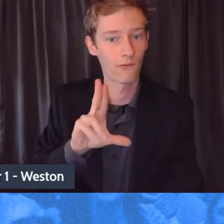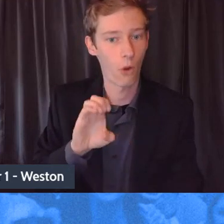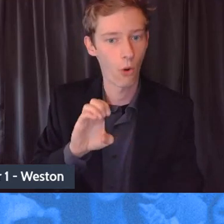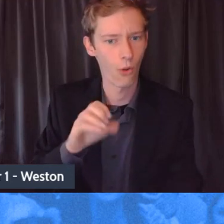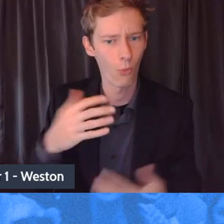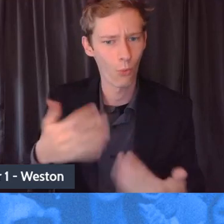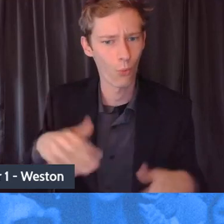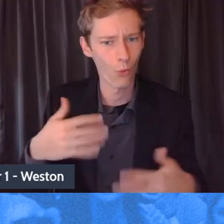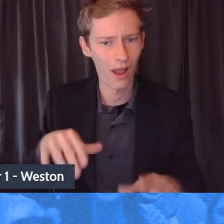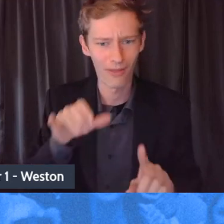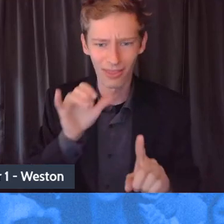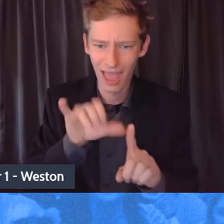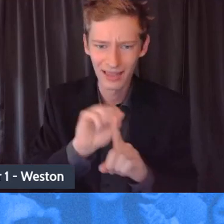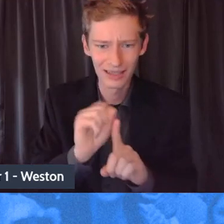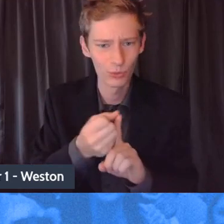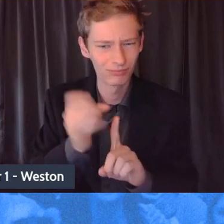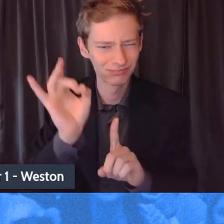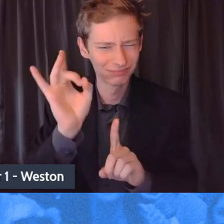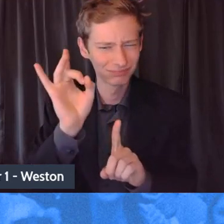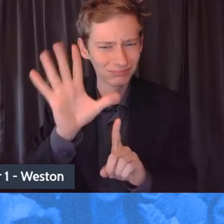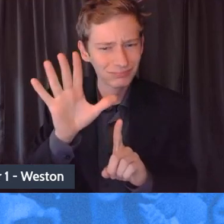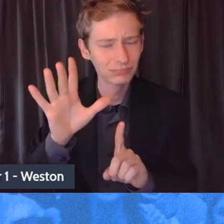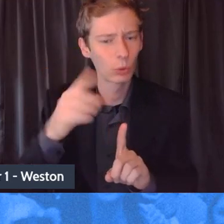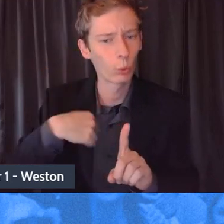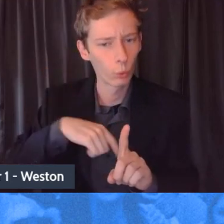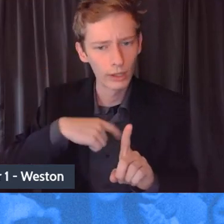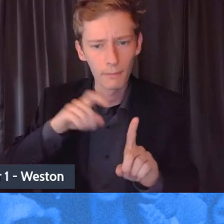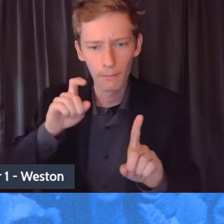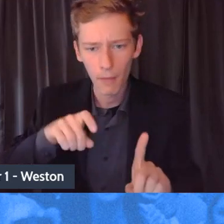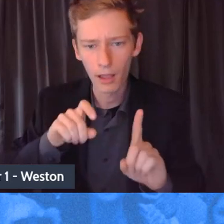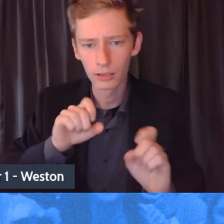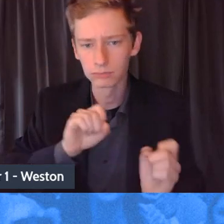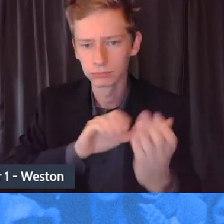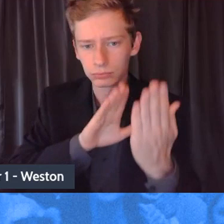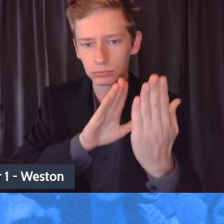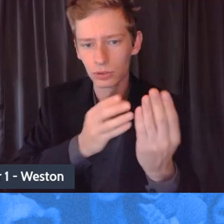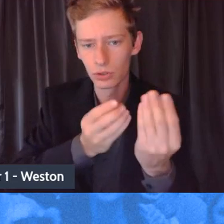And women are the ones who really need to be shaping